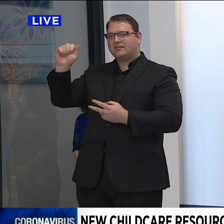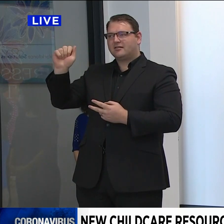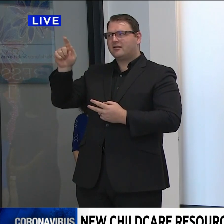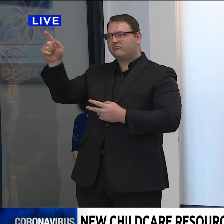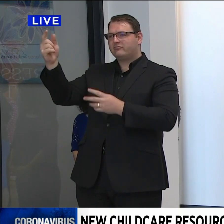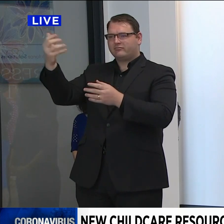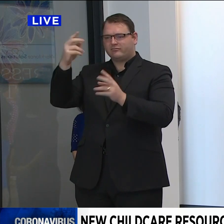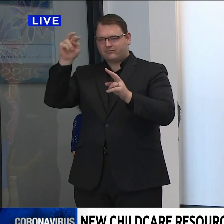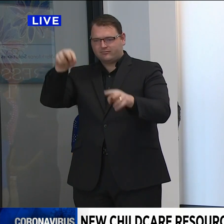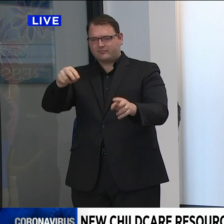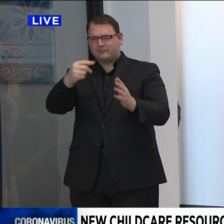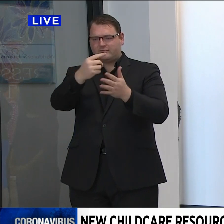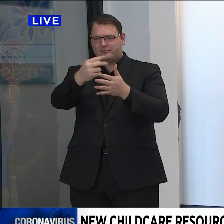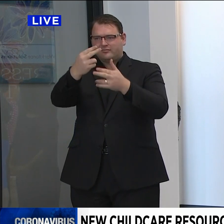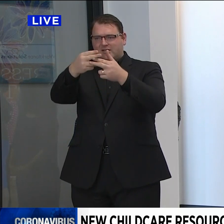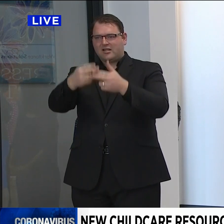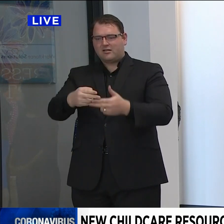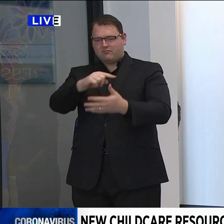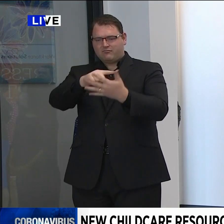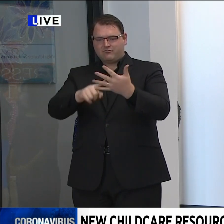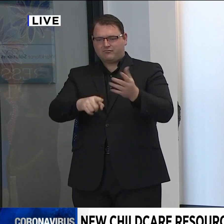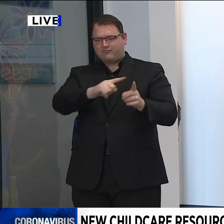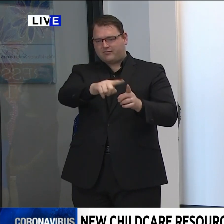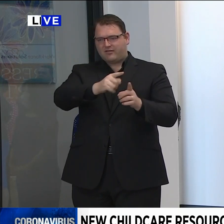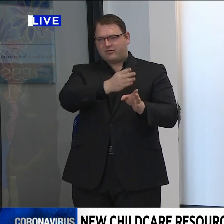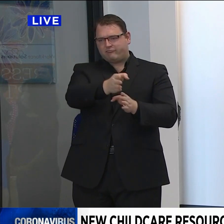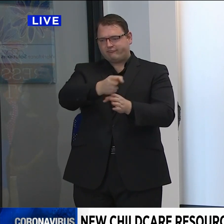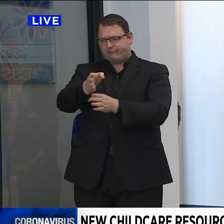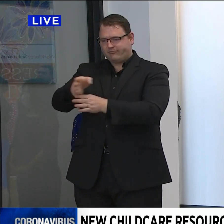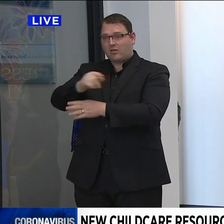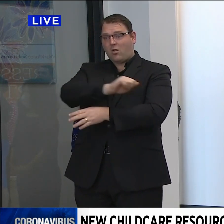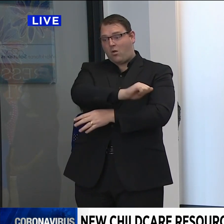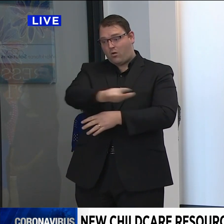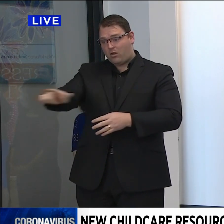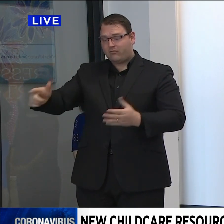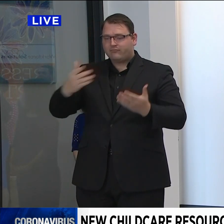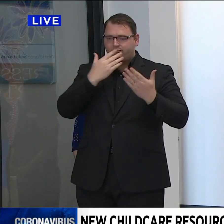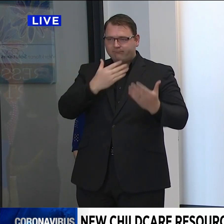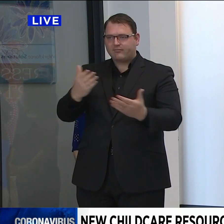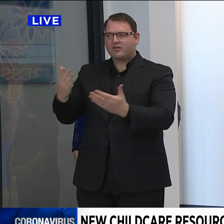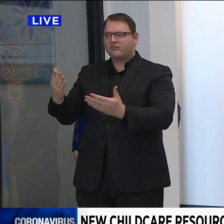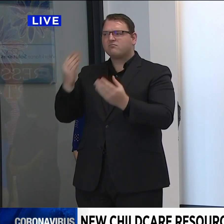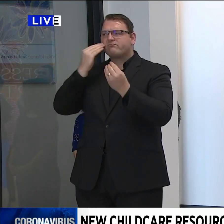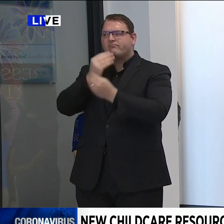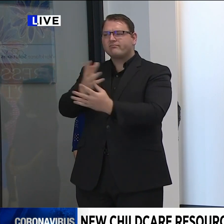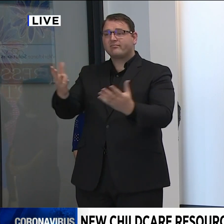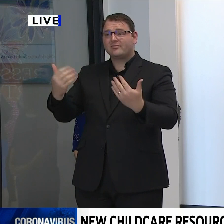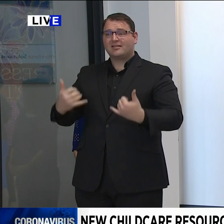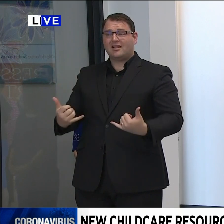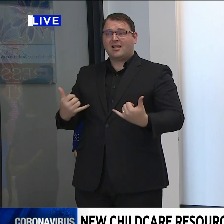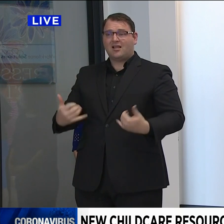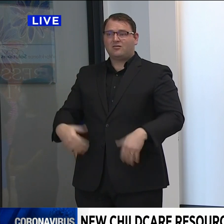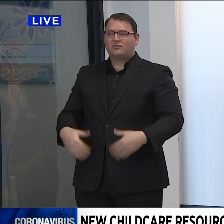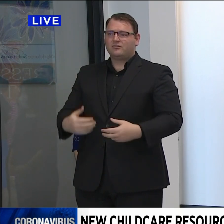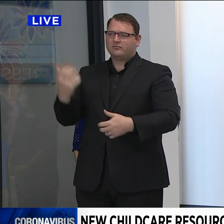infrastructure has identified by the U.S. Department of by the U.S. Department of homeland security, the National homeland security, the National cybersecurity and cybersecurity and infrastructure security infrastructure security recognize the challenges recognize the challenges